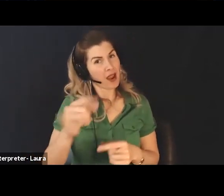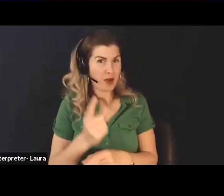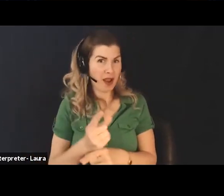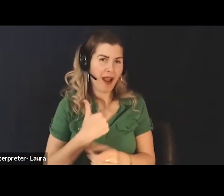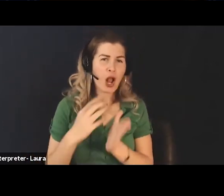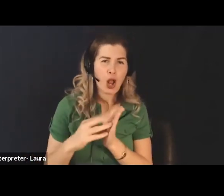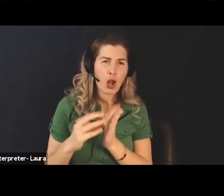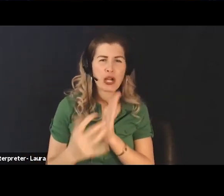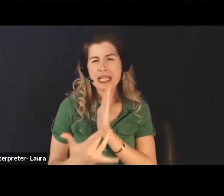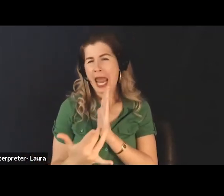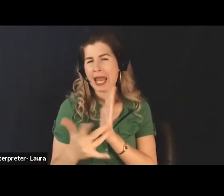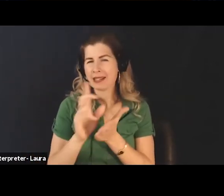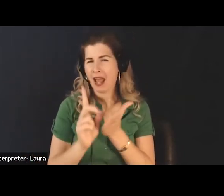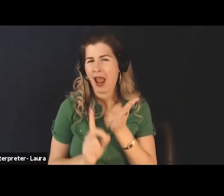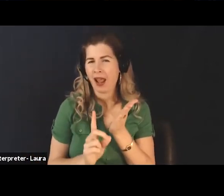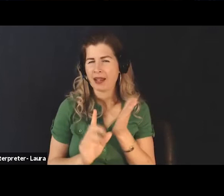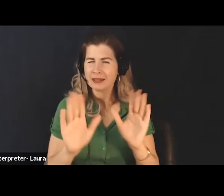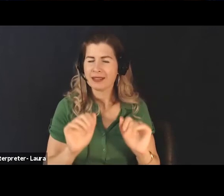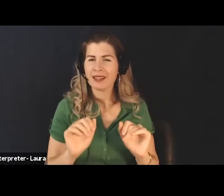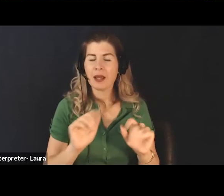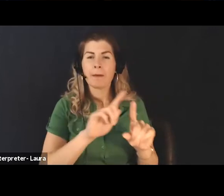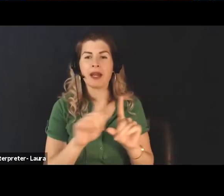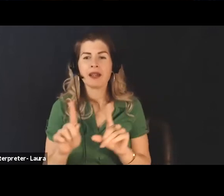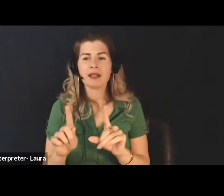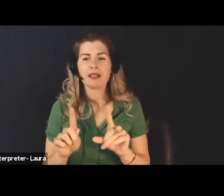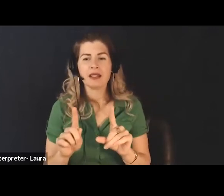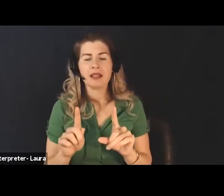but I'm going to end with, well, actually, I think what most powerful thing a lot of us can do right now is